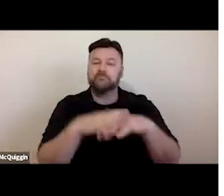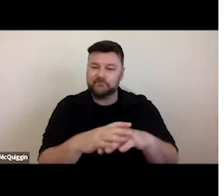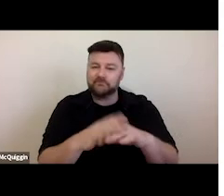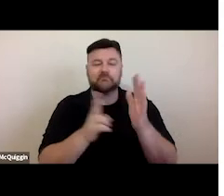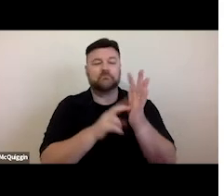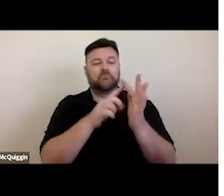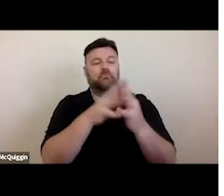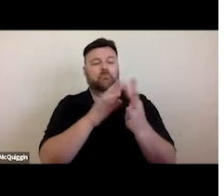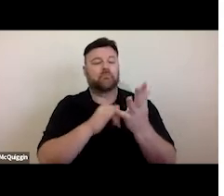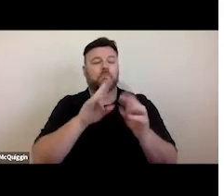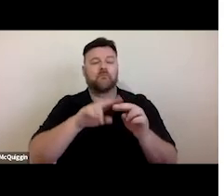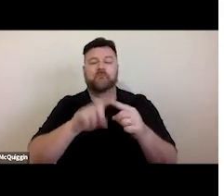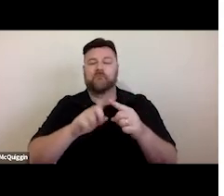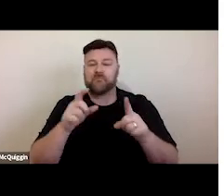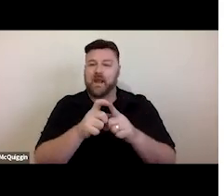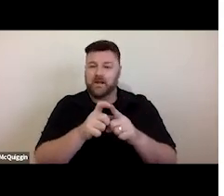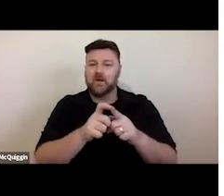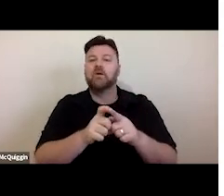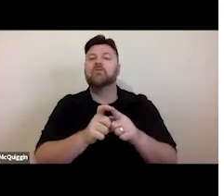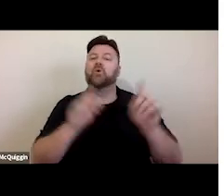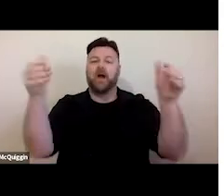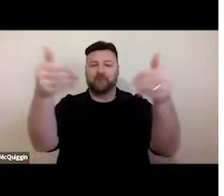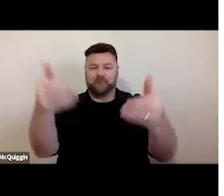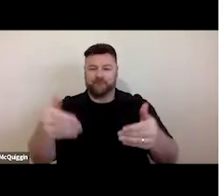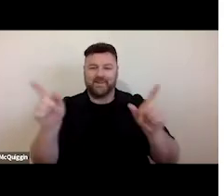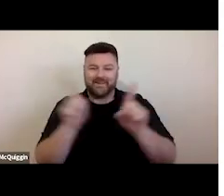head of Facebook to bring the data sets together. Now that version 5 of